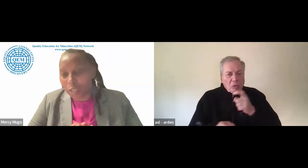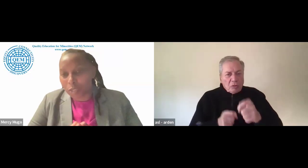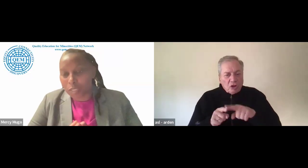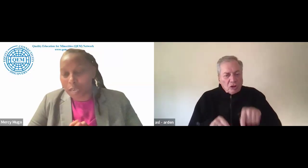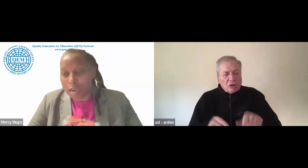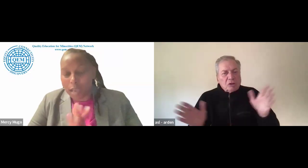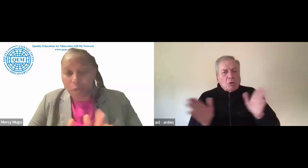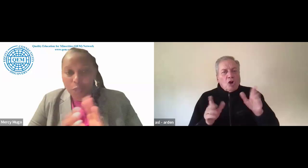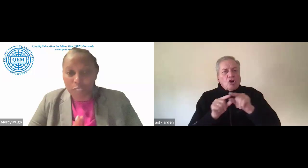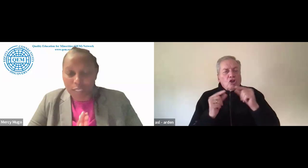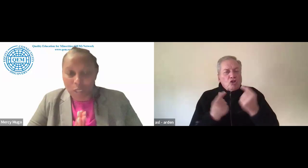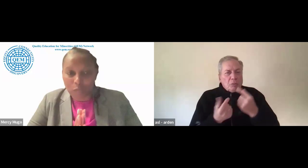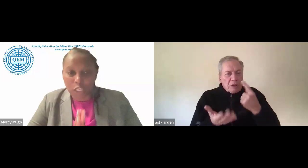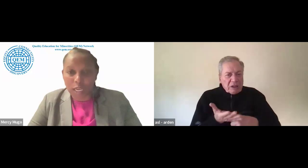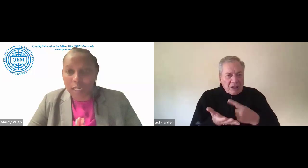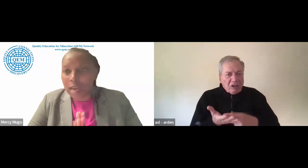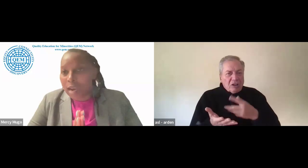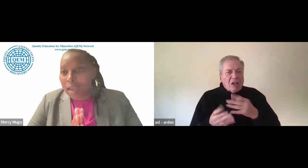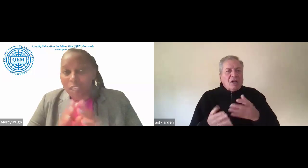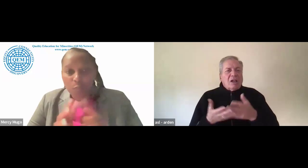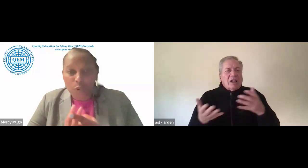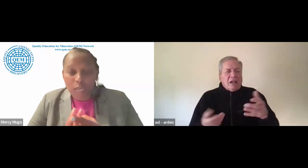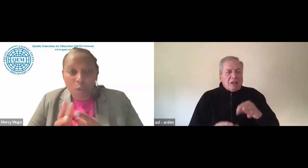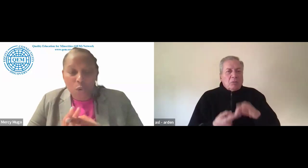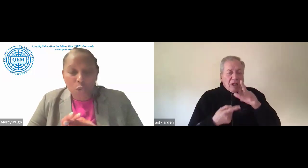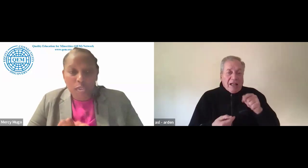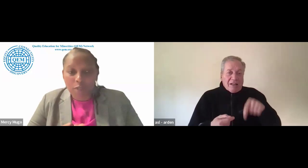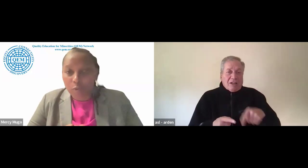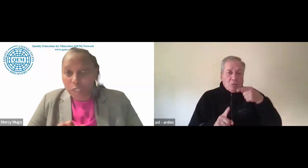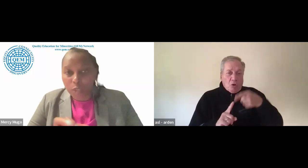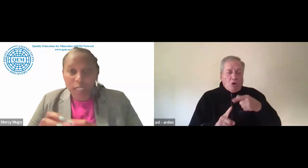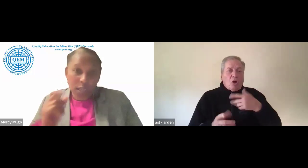during the small group discussions. A lot of insights were shared.